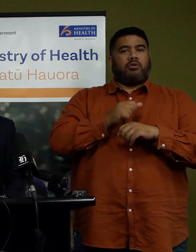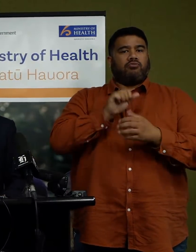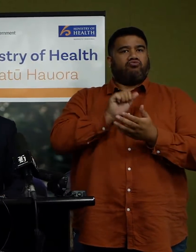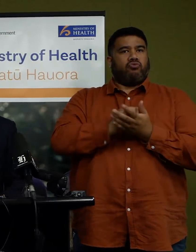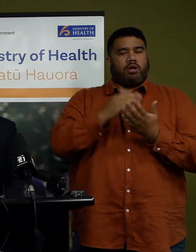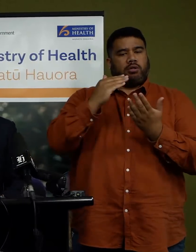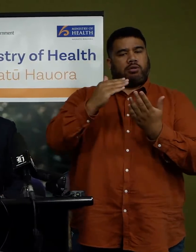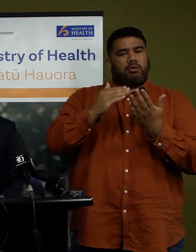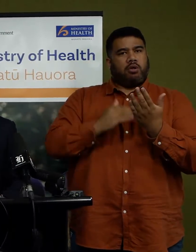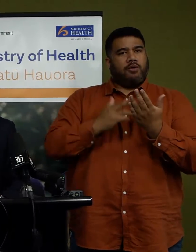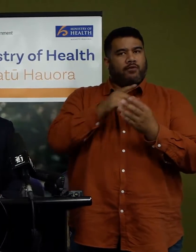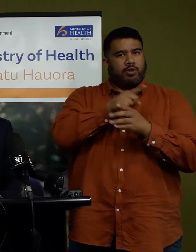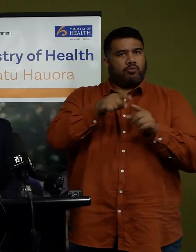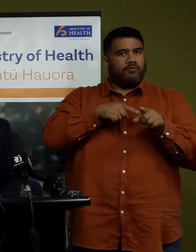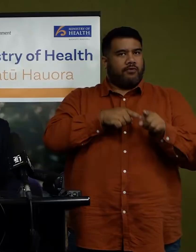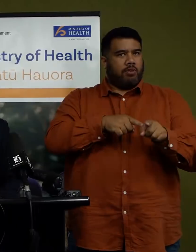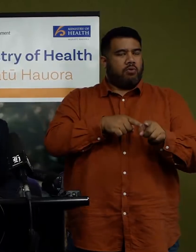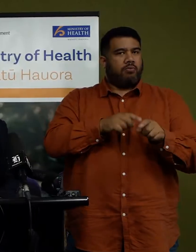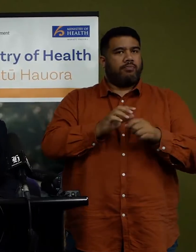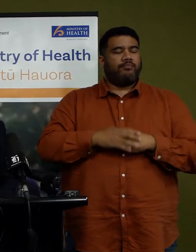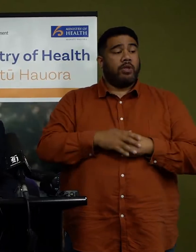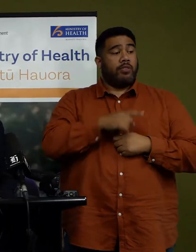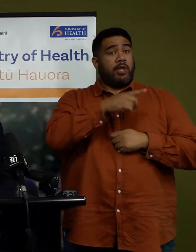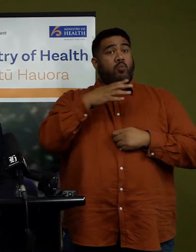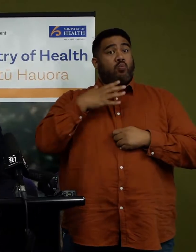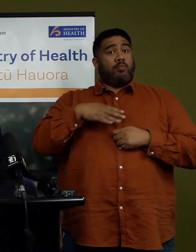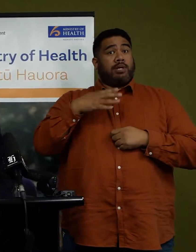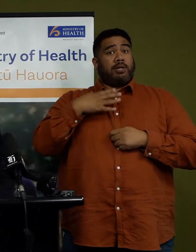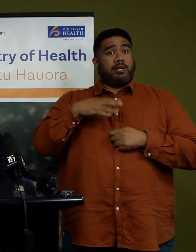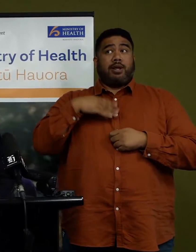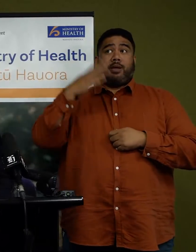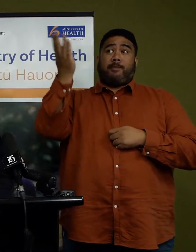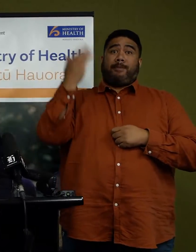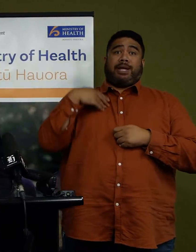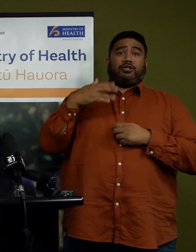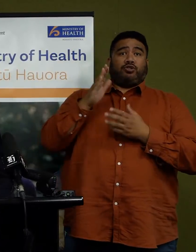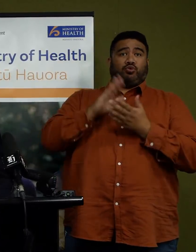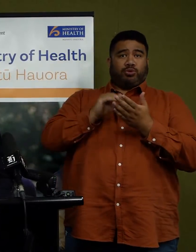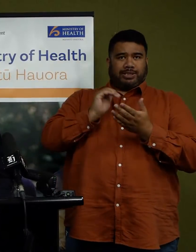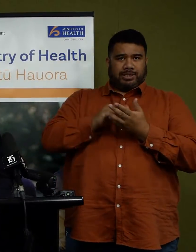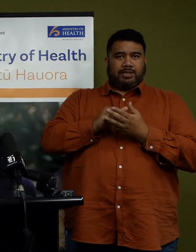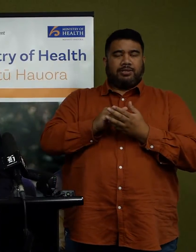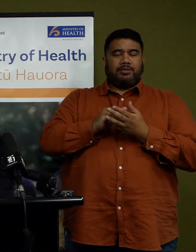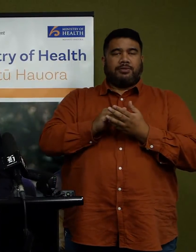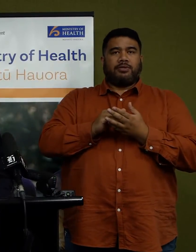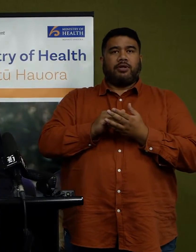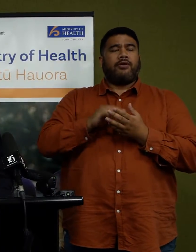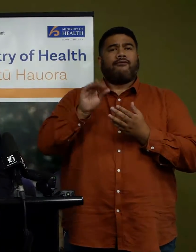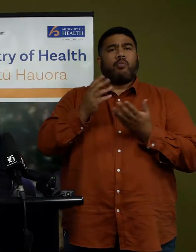Now the flight on which the woman returned to New Zealand was from Singapore to Auckland.